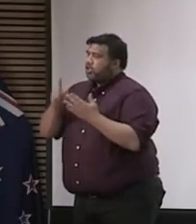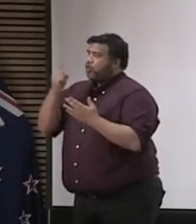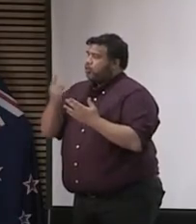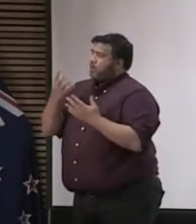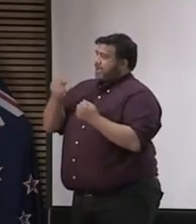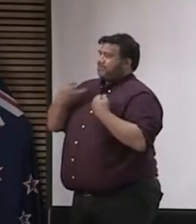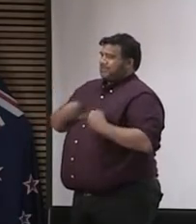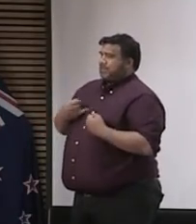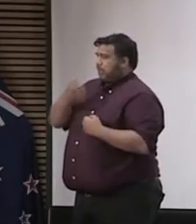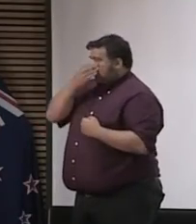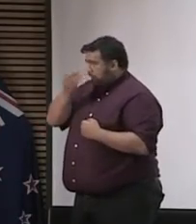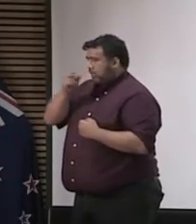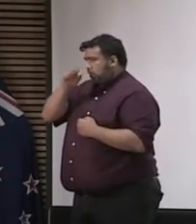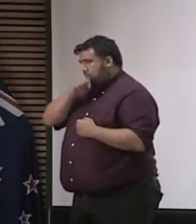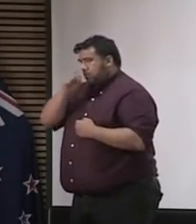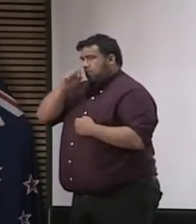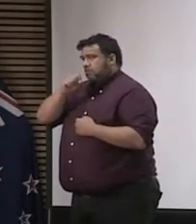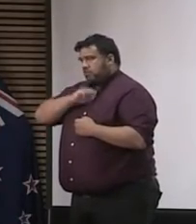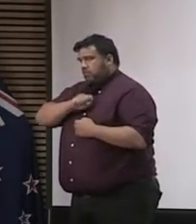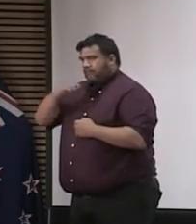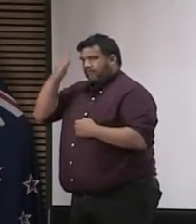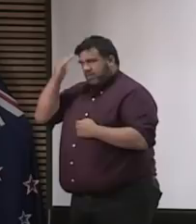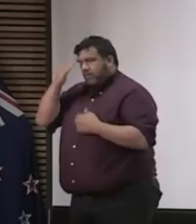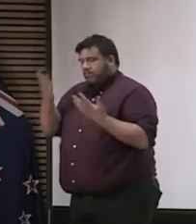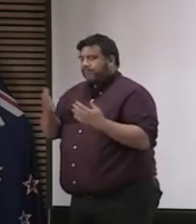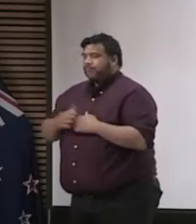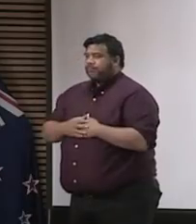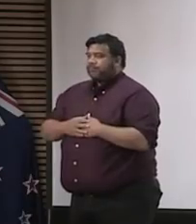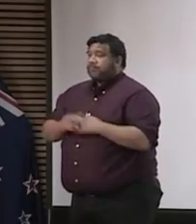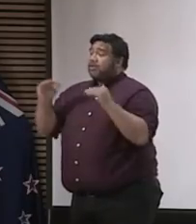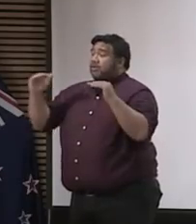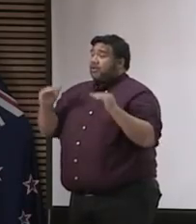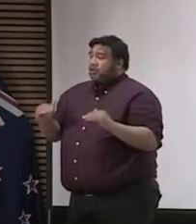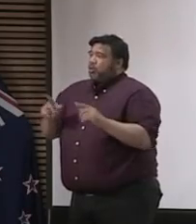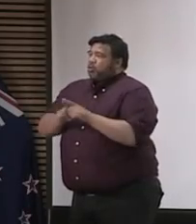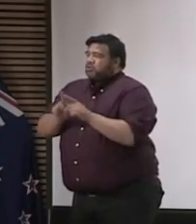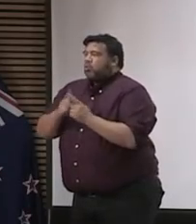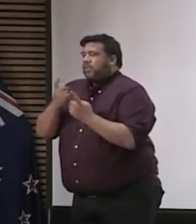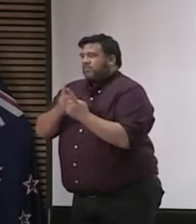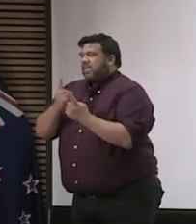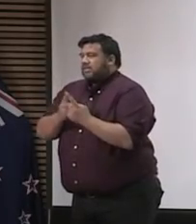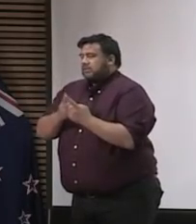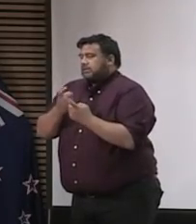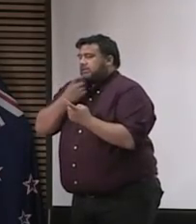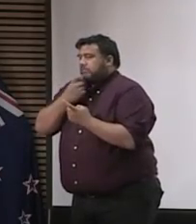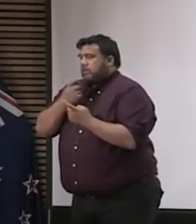Finally, just a sort of a more prosaic matter, I extended the section 70 notices before they